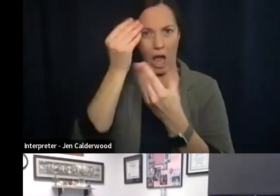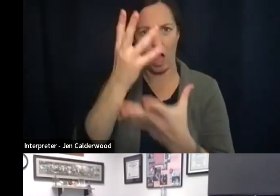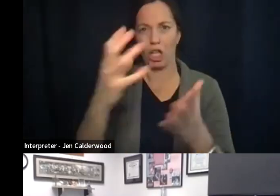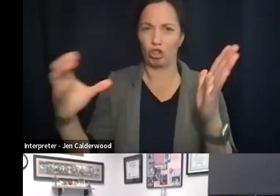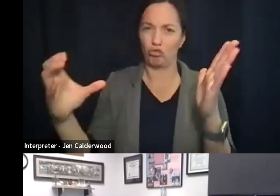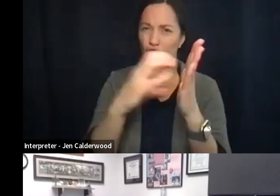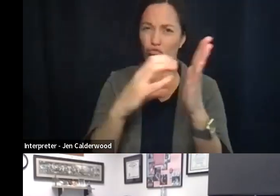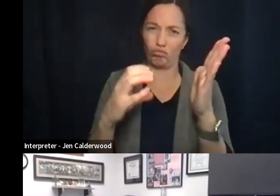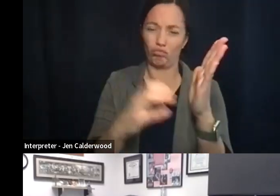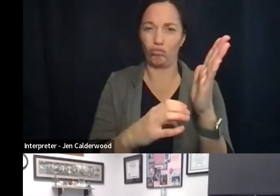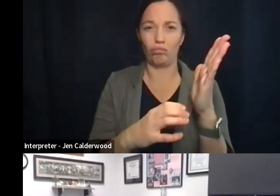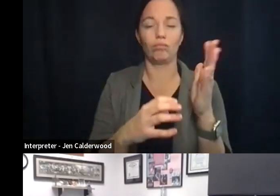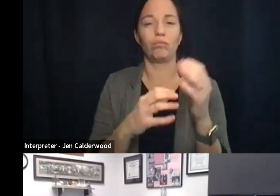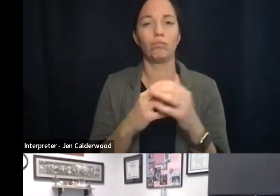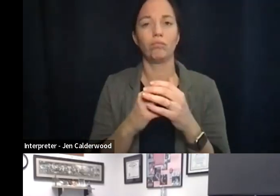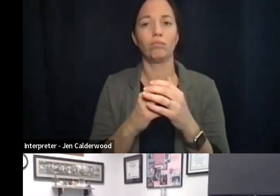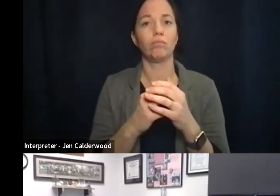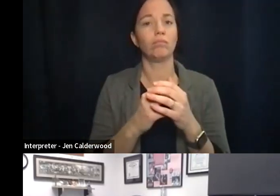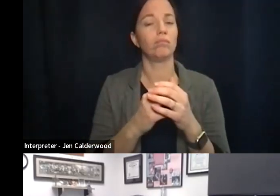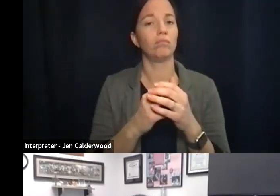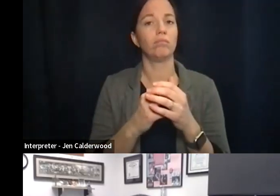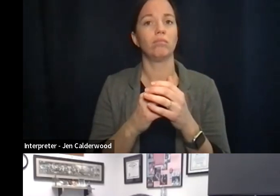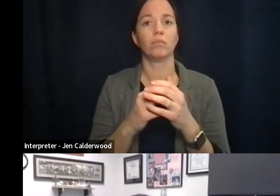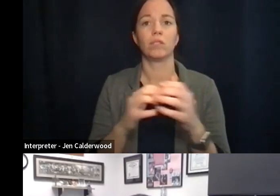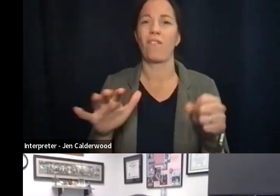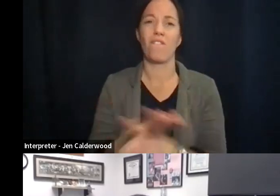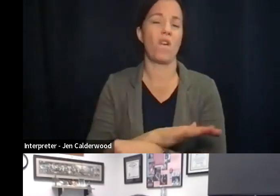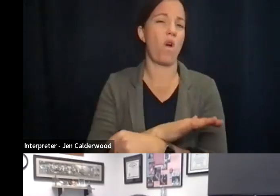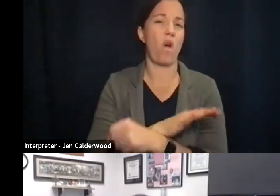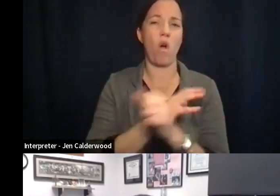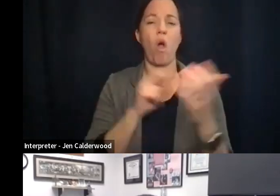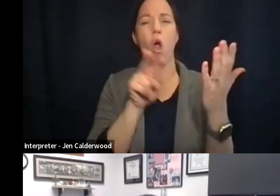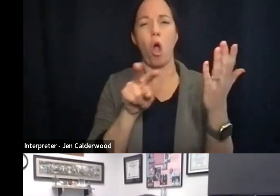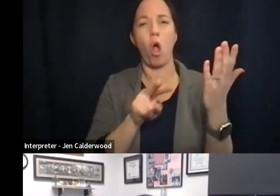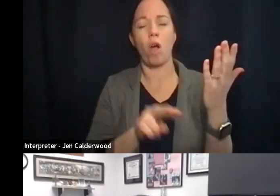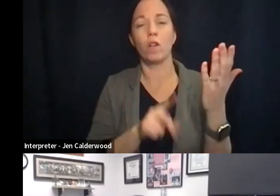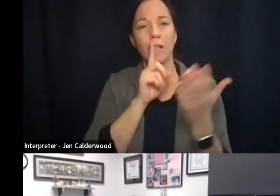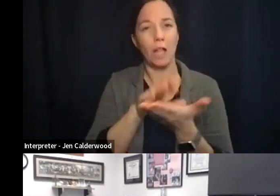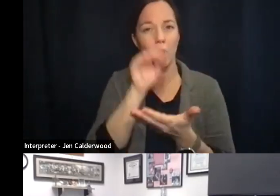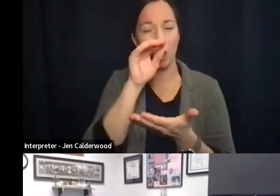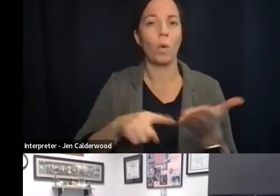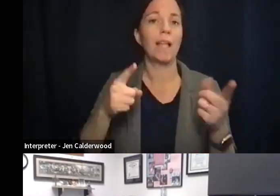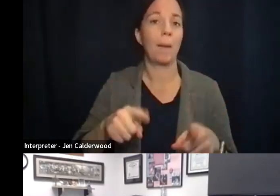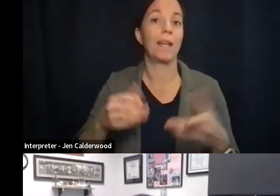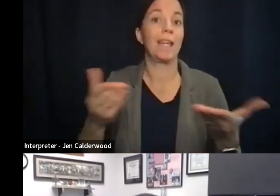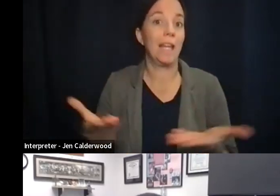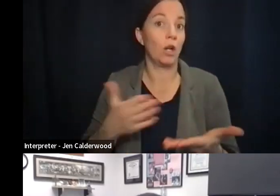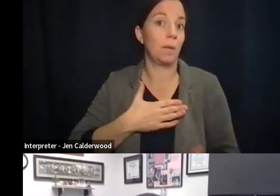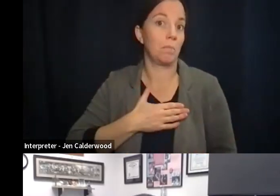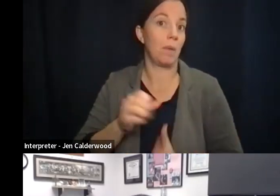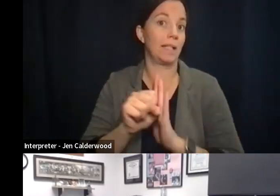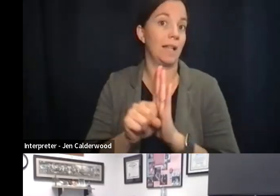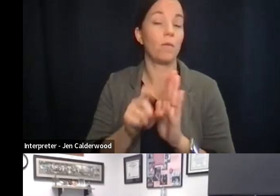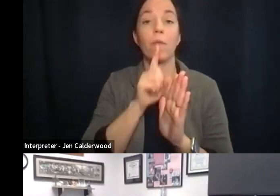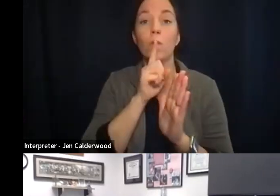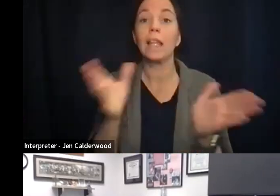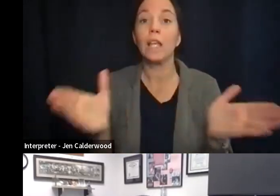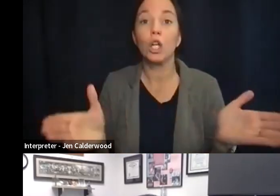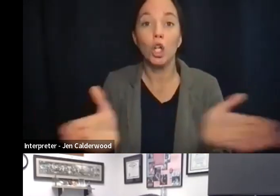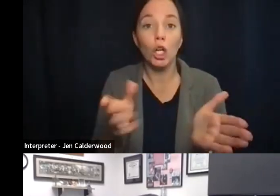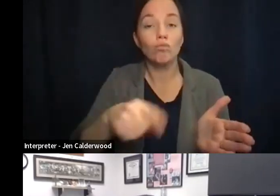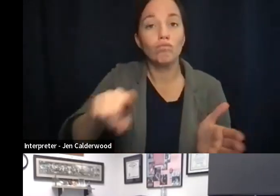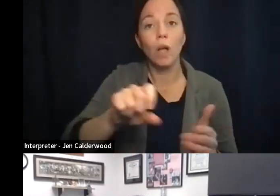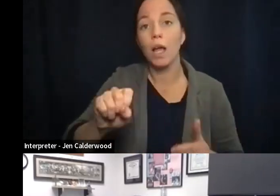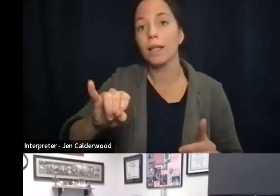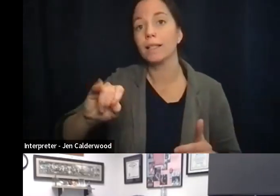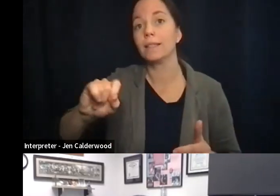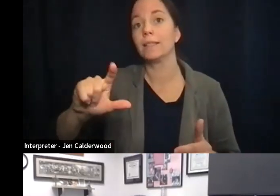So it was. It was quite a knowledge place to go to and really learn about what was happening in my state.